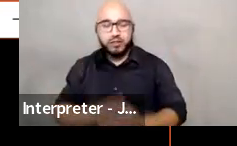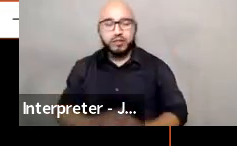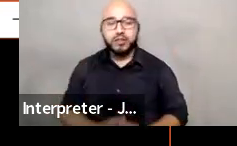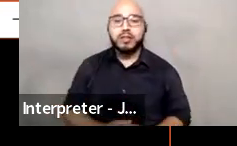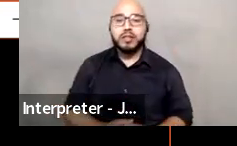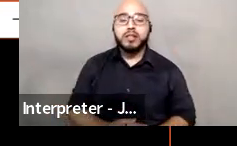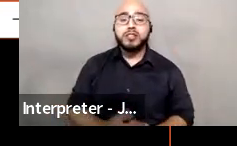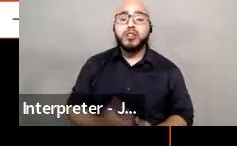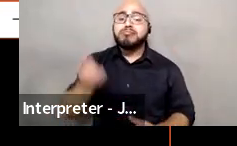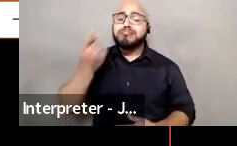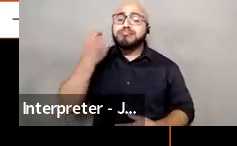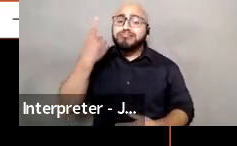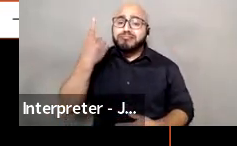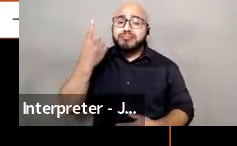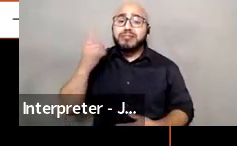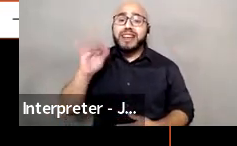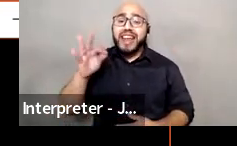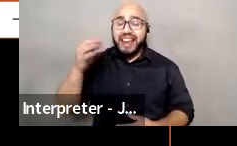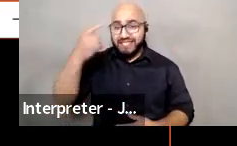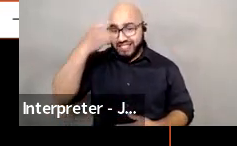if you think about it, this is pretty impressive.